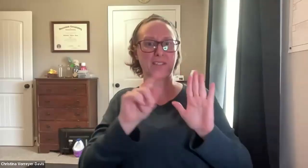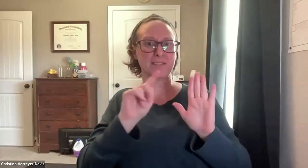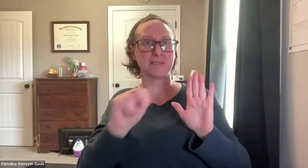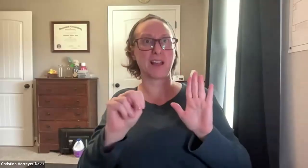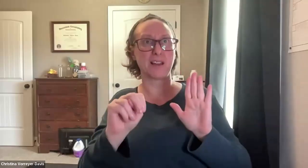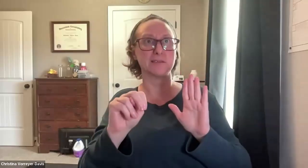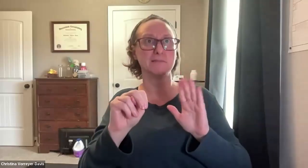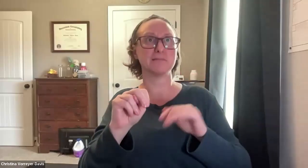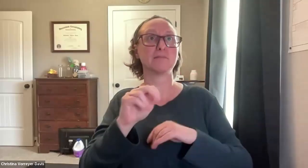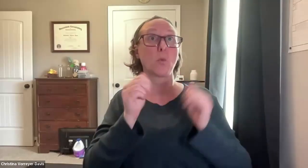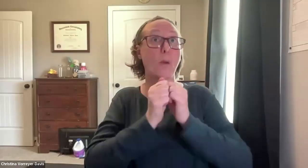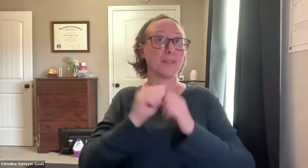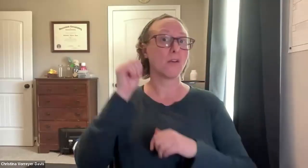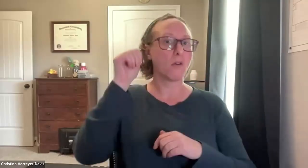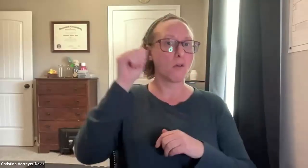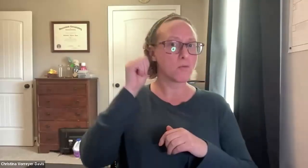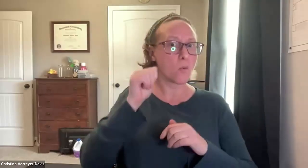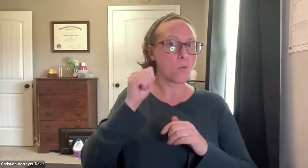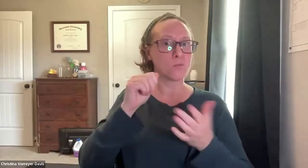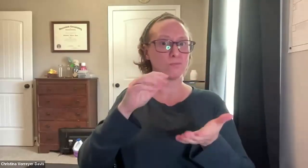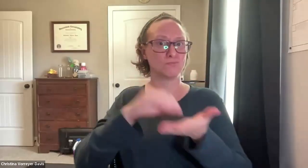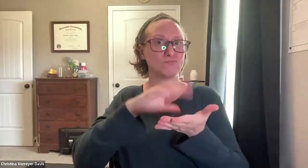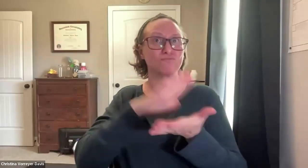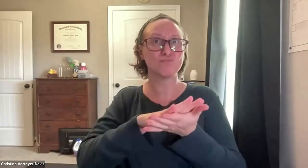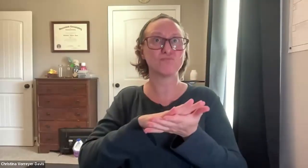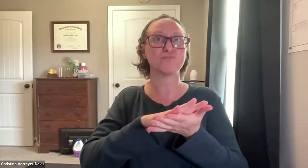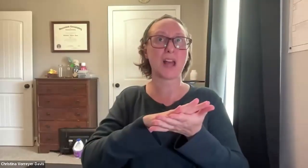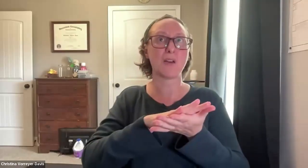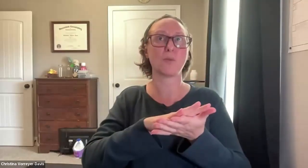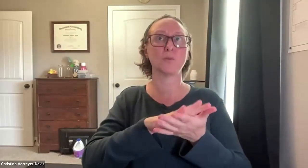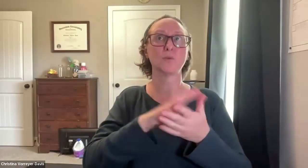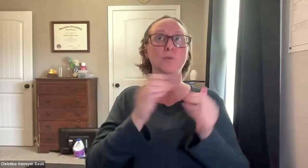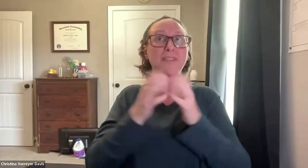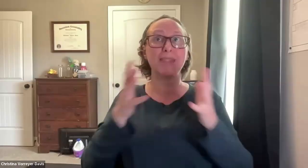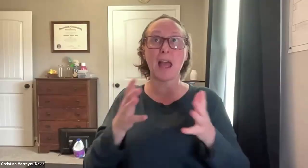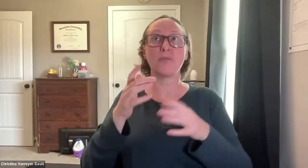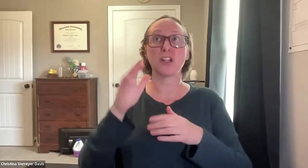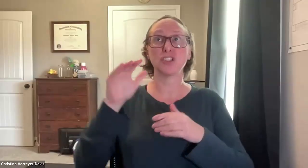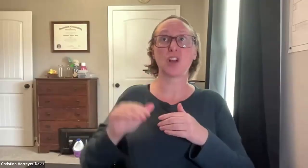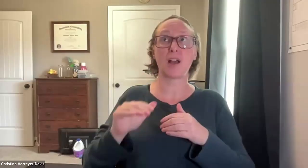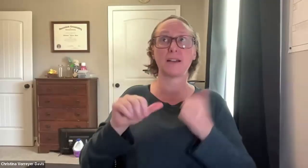in the state of Tennessee, with audiological diagnosis,